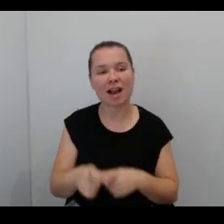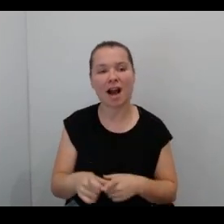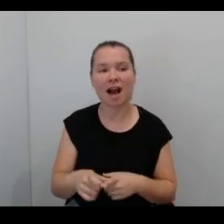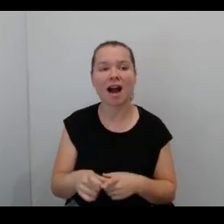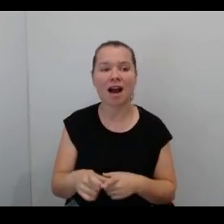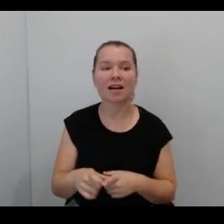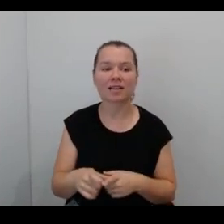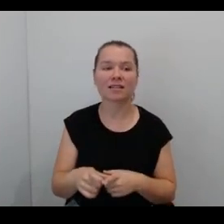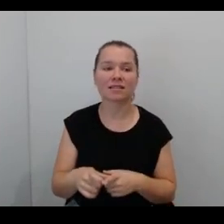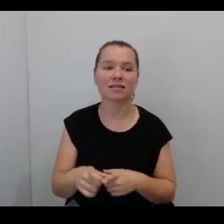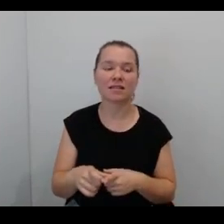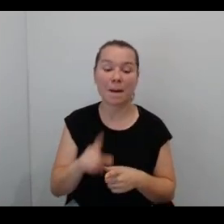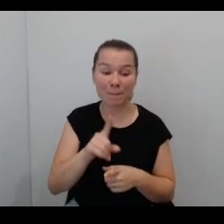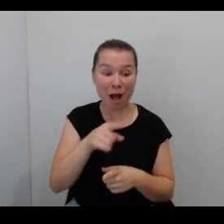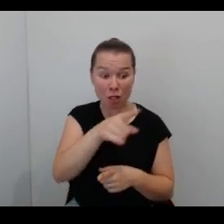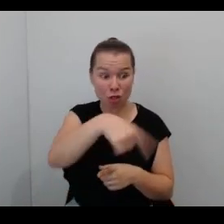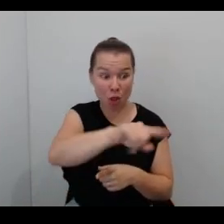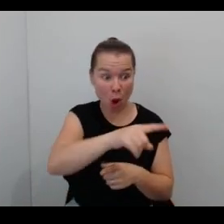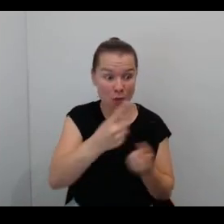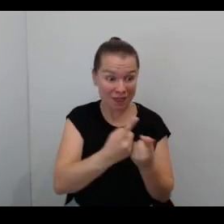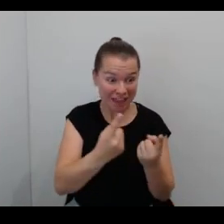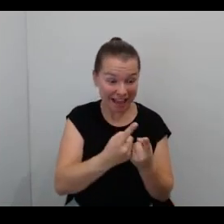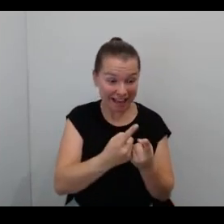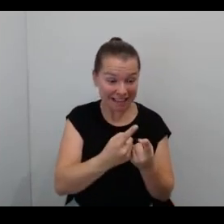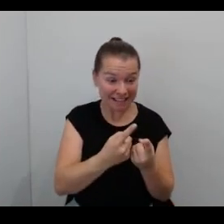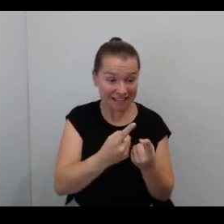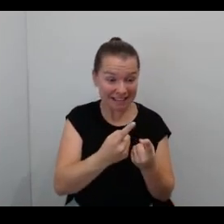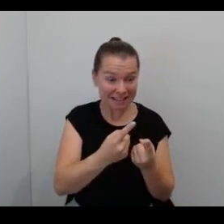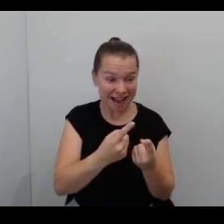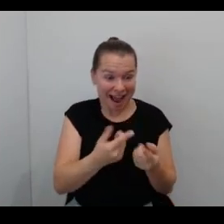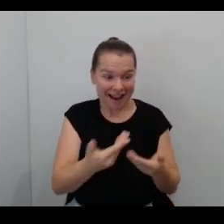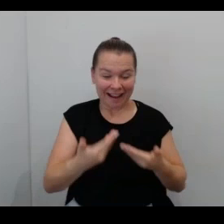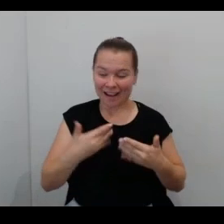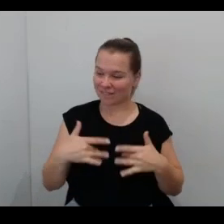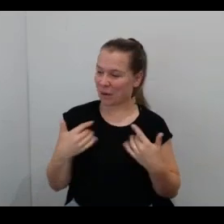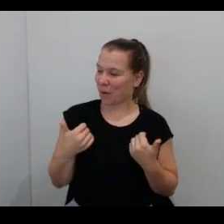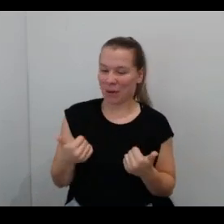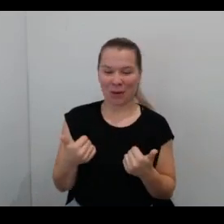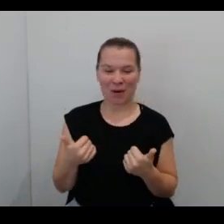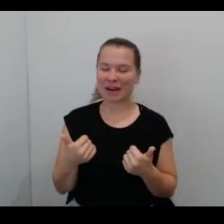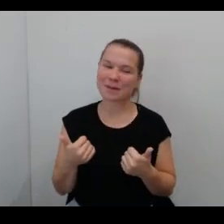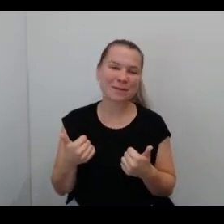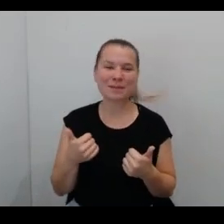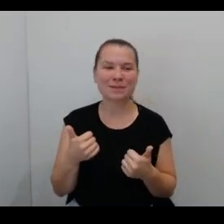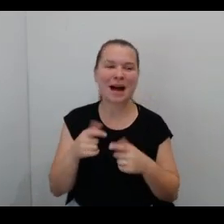I don't begrudge that but you don't fall under the trap of multiple different buy now pay later products.